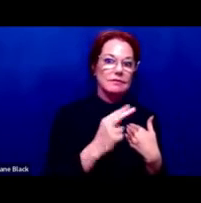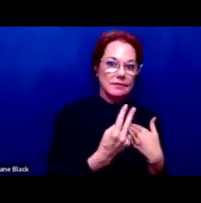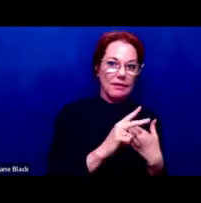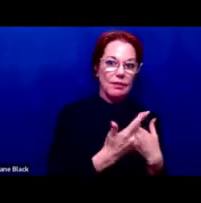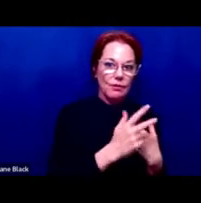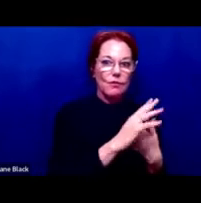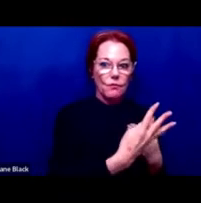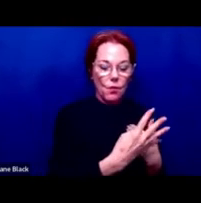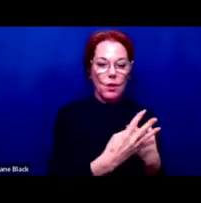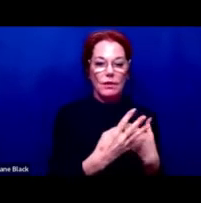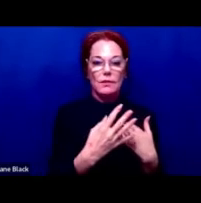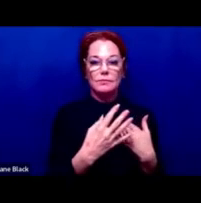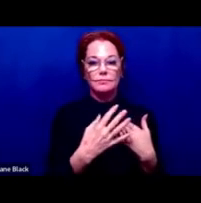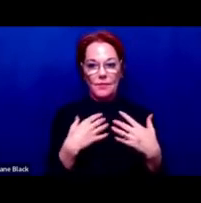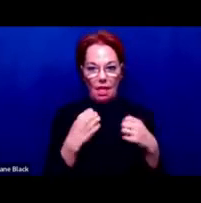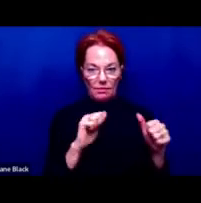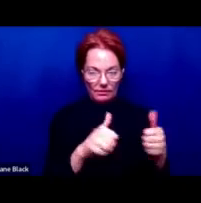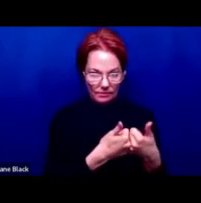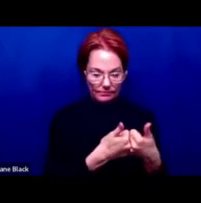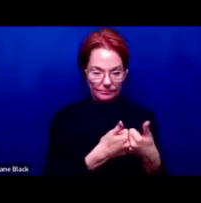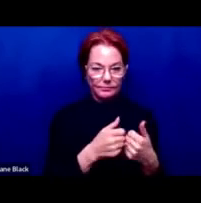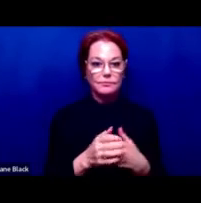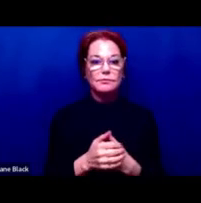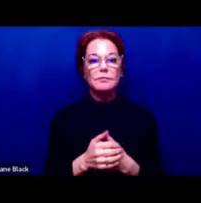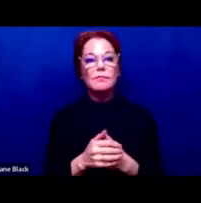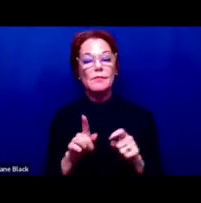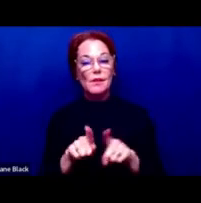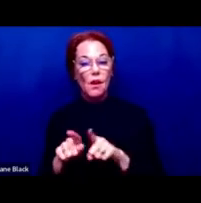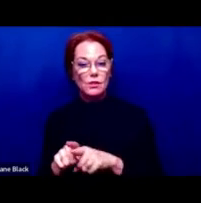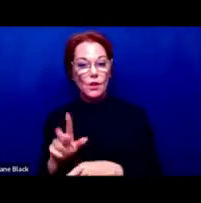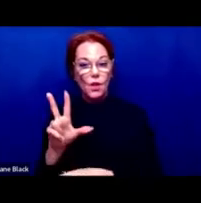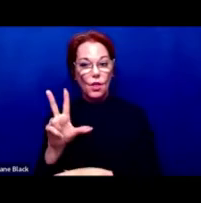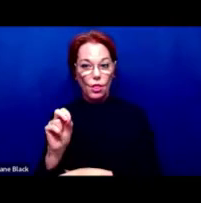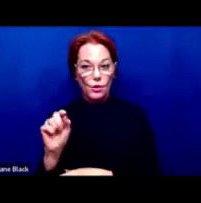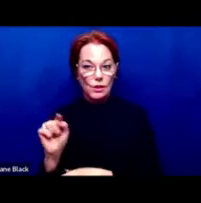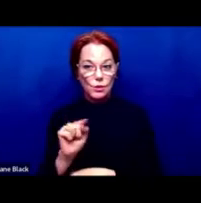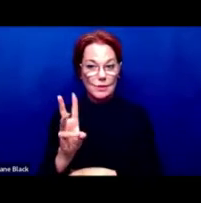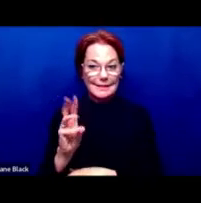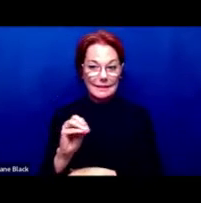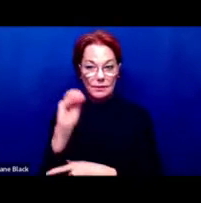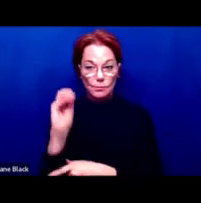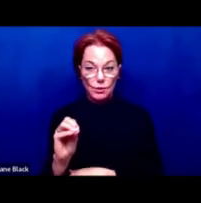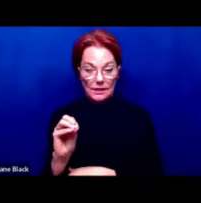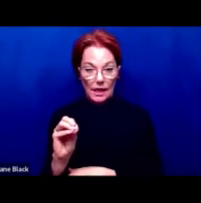challenges. We also know that anywhere from 30 to 60% of people living with intellectual